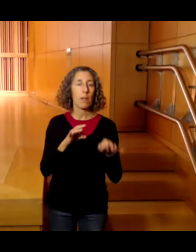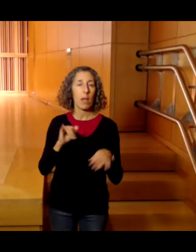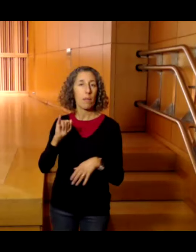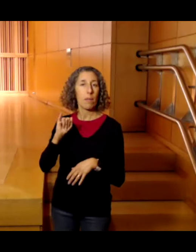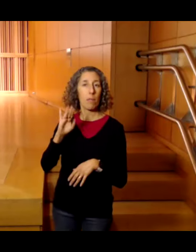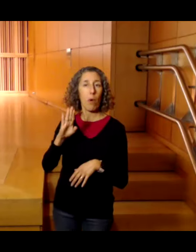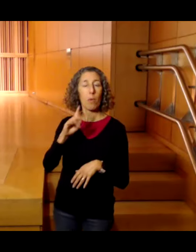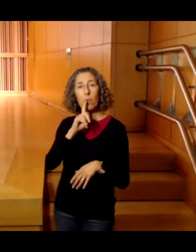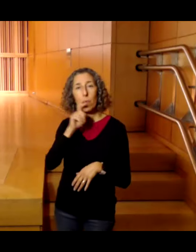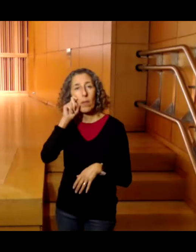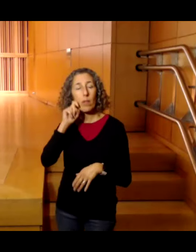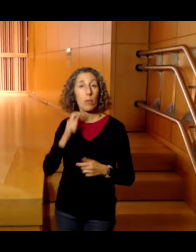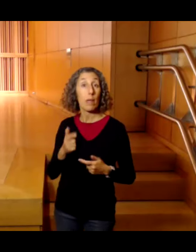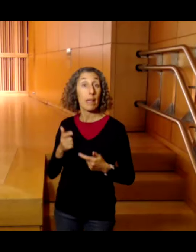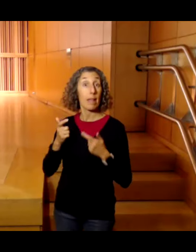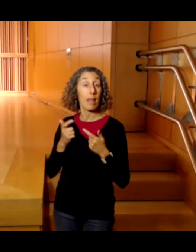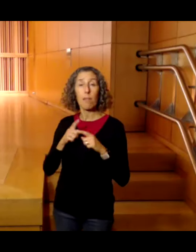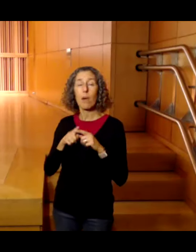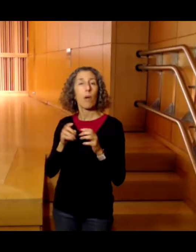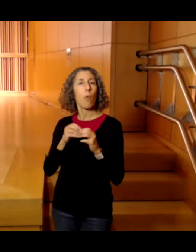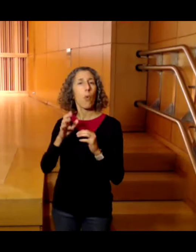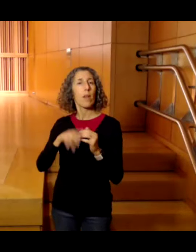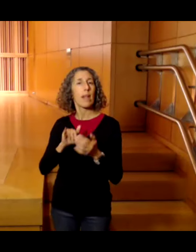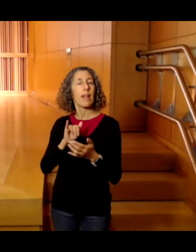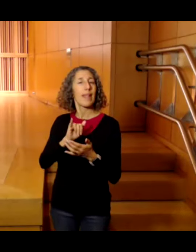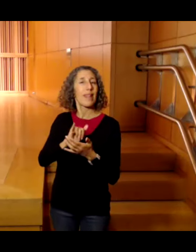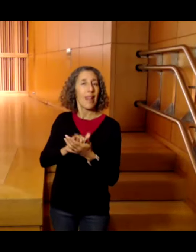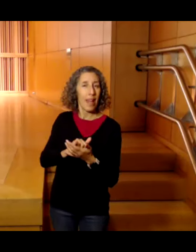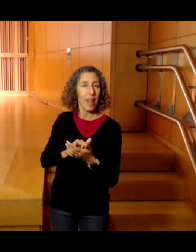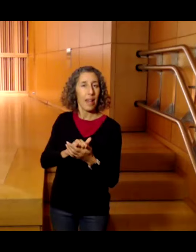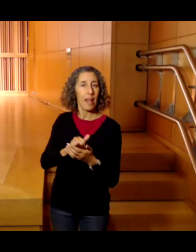What is more startling still is Baldwin's contention that Billy's desire.